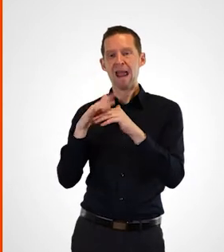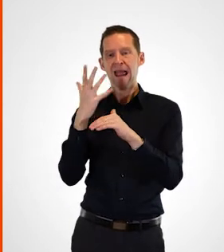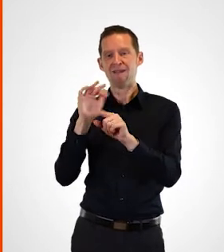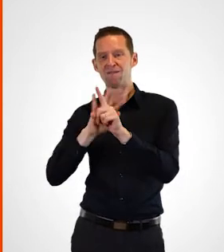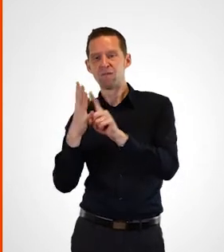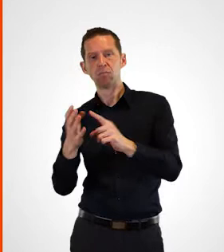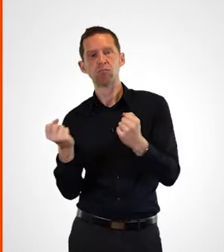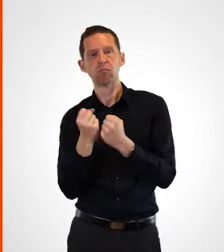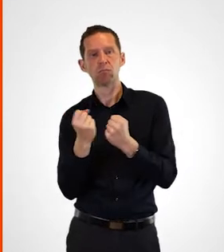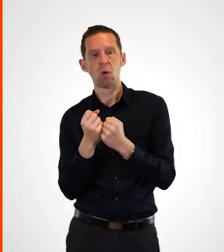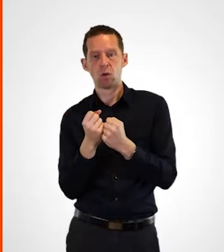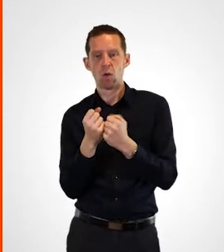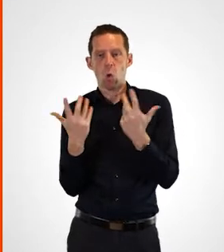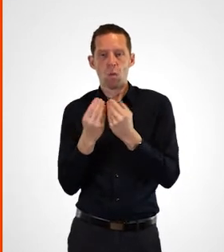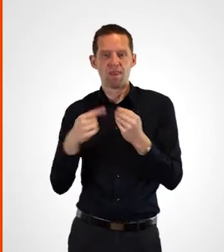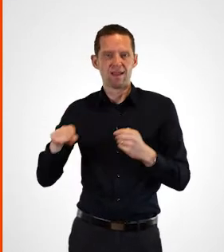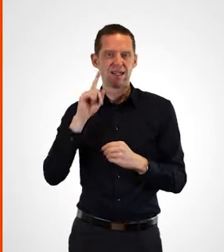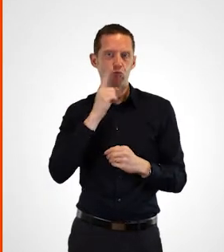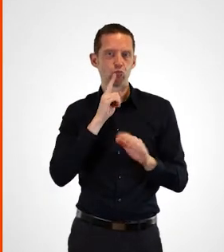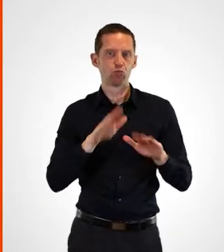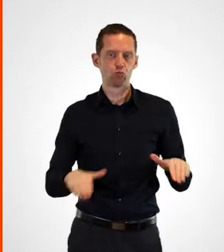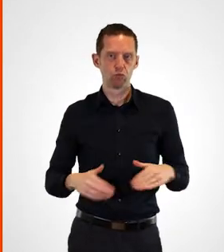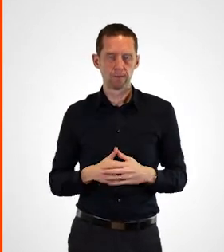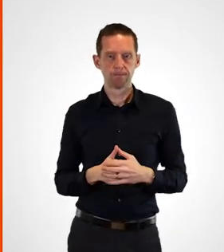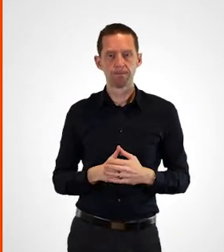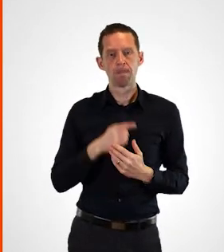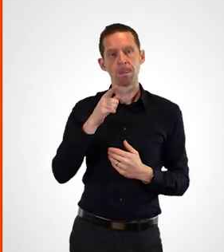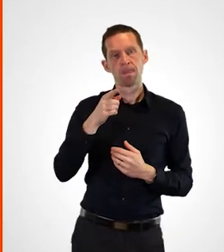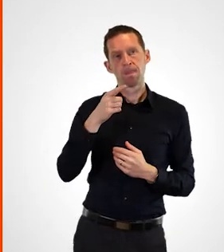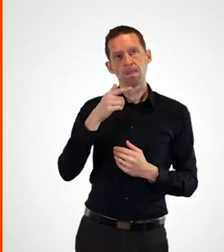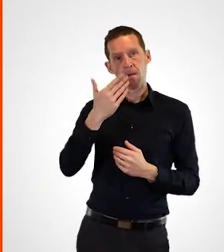that they're in a situation working alongside hearing children, so the idea that they're going to be doing